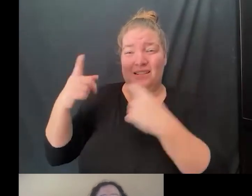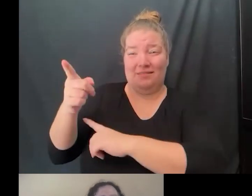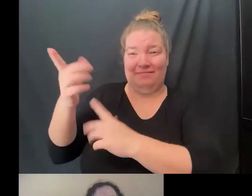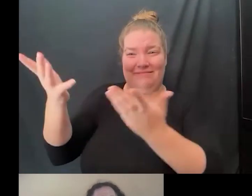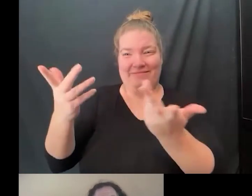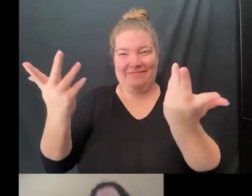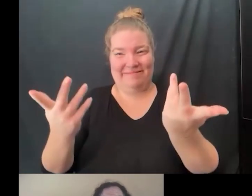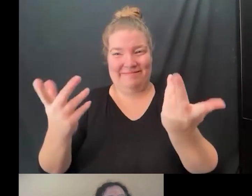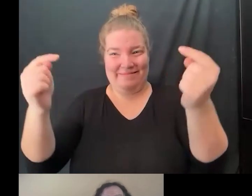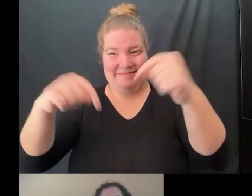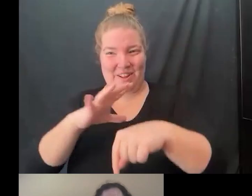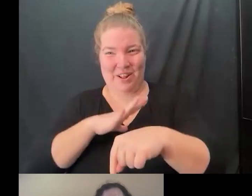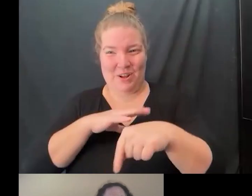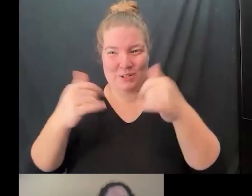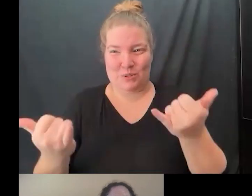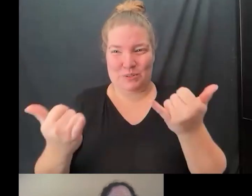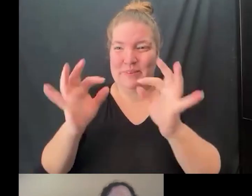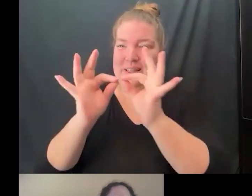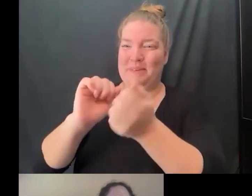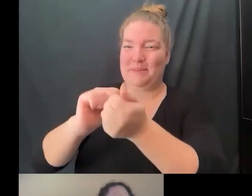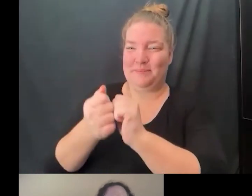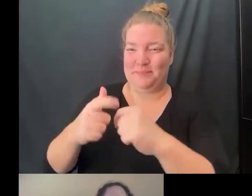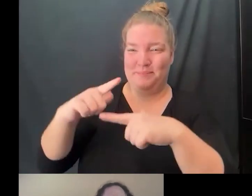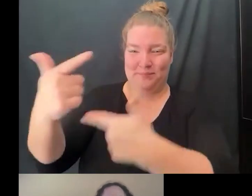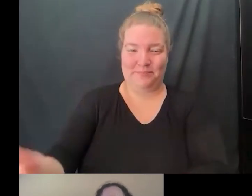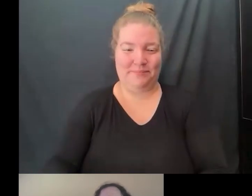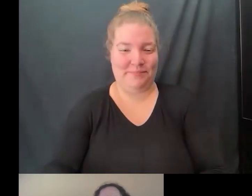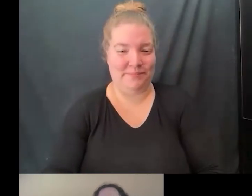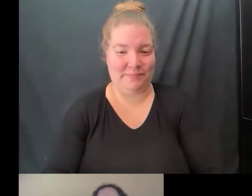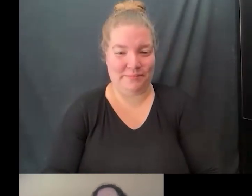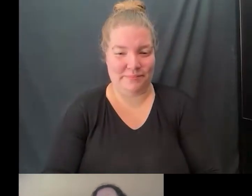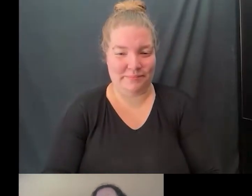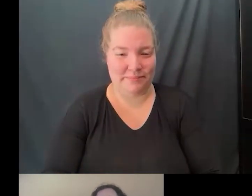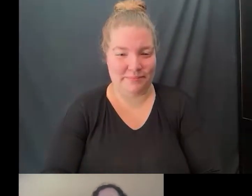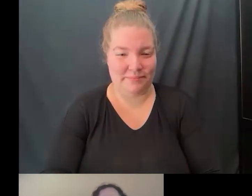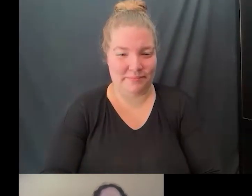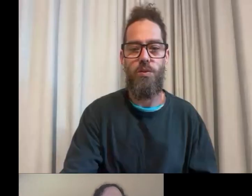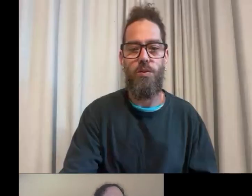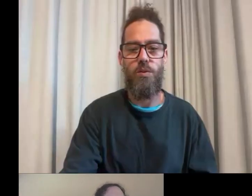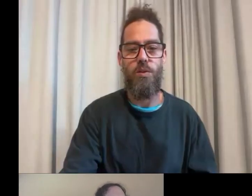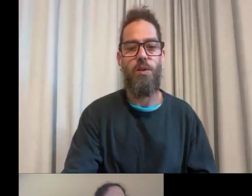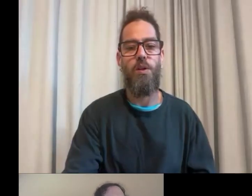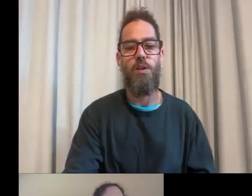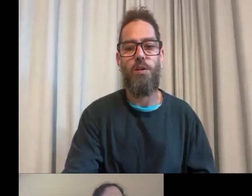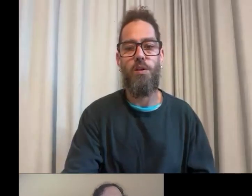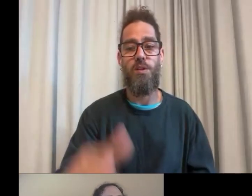Council, which a bunch of our pals in the NRC are with us today. And George Klein at the Montreal Road campus